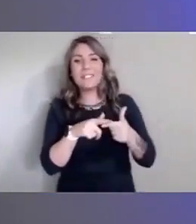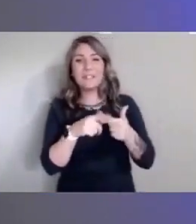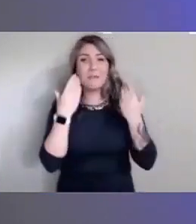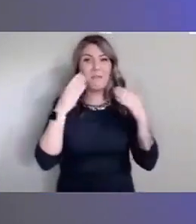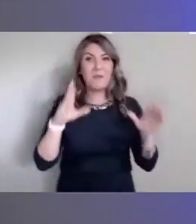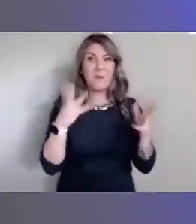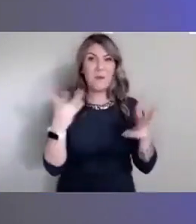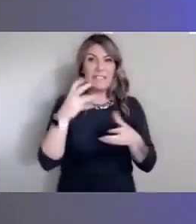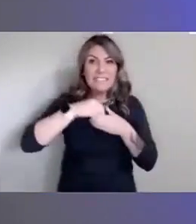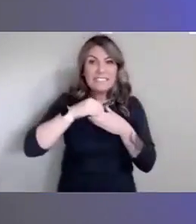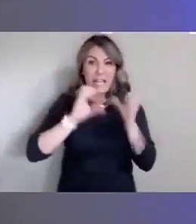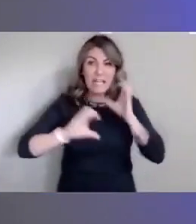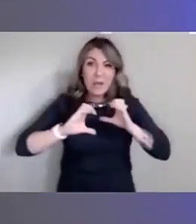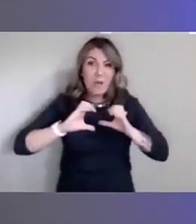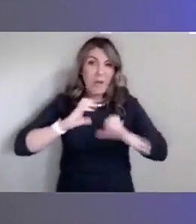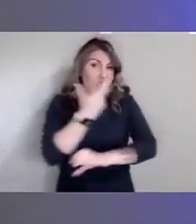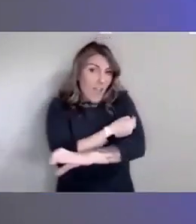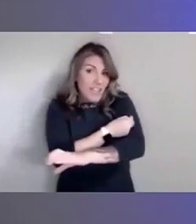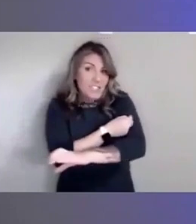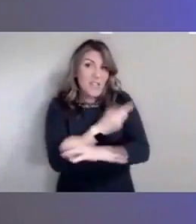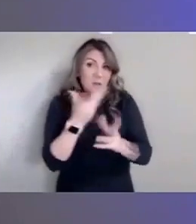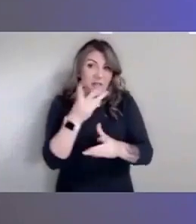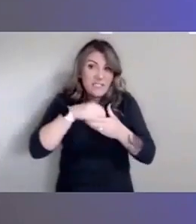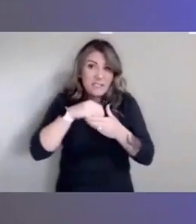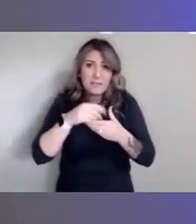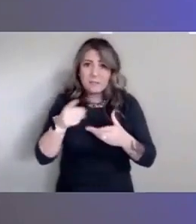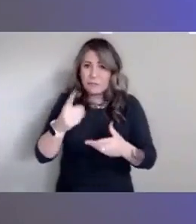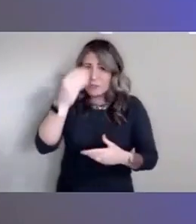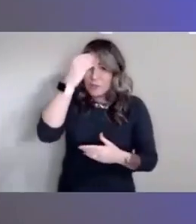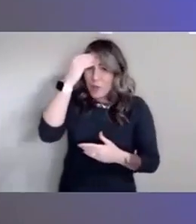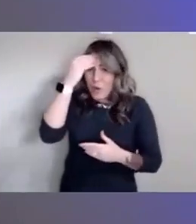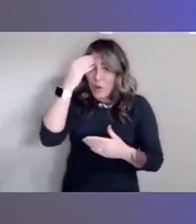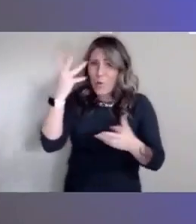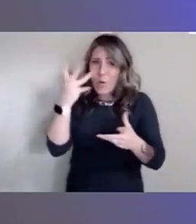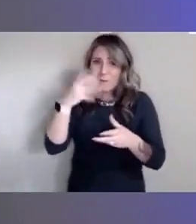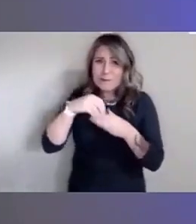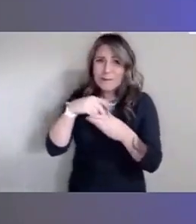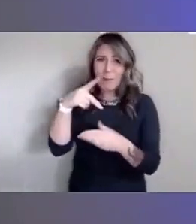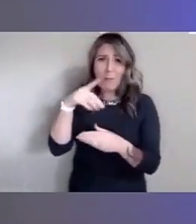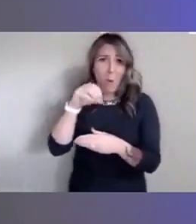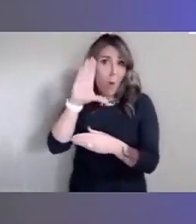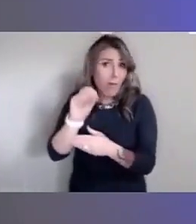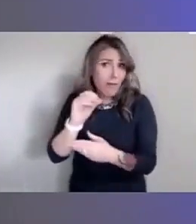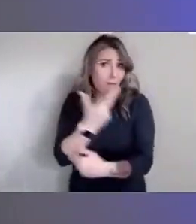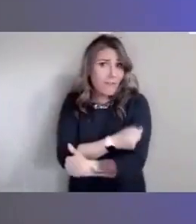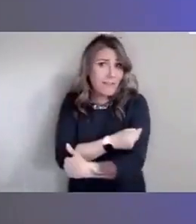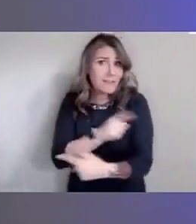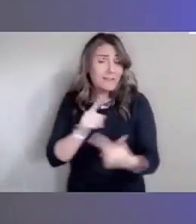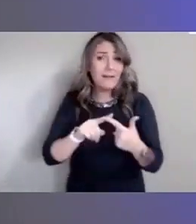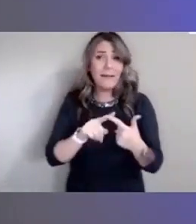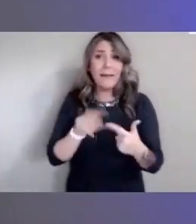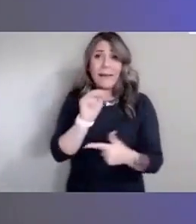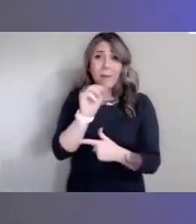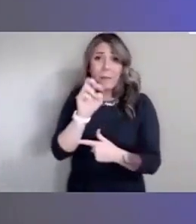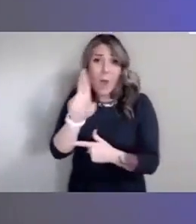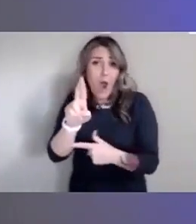THEY DON’T KNOW WHAT’S IN THE VACCINE AND I WILL SAY TO THEM DID YOU KNOW WHAT WAS IN THE POLIOAC VCINE?